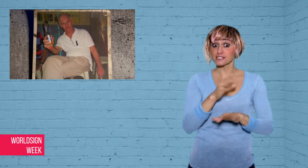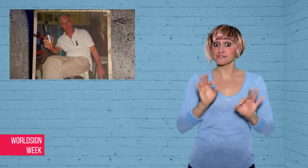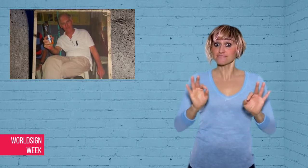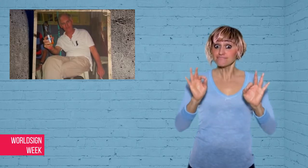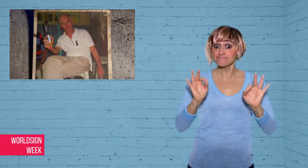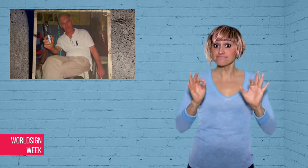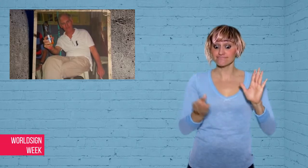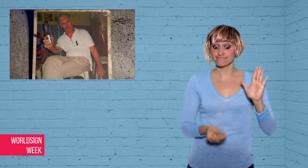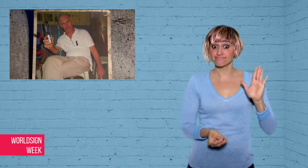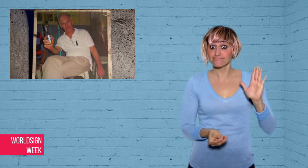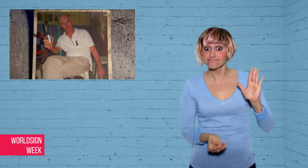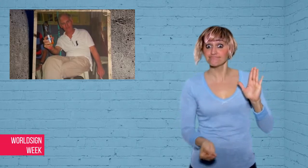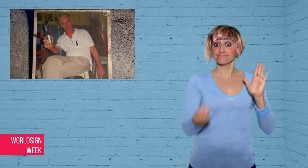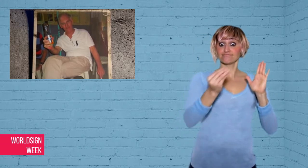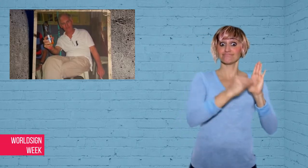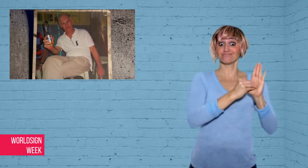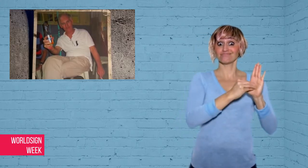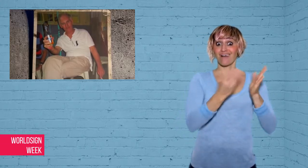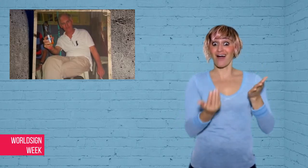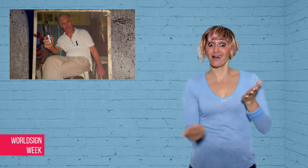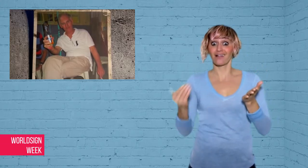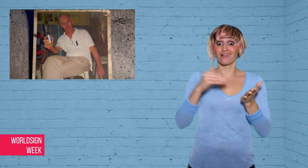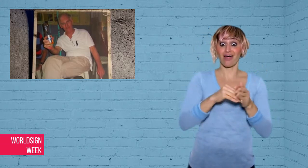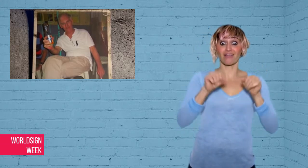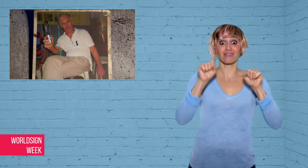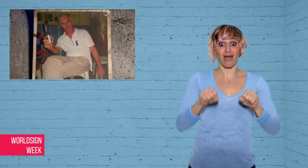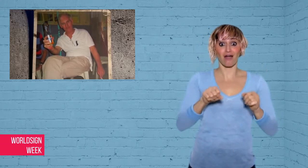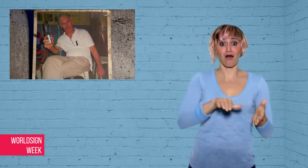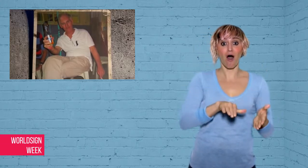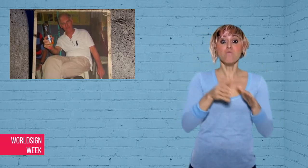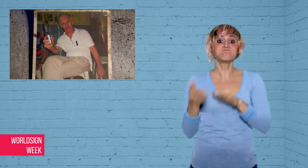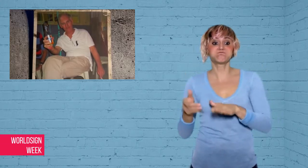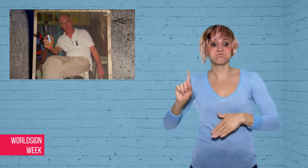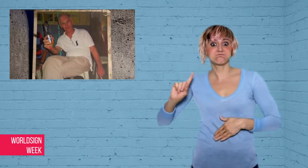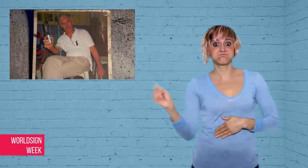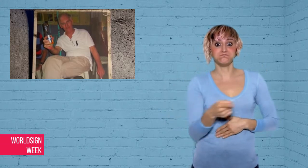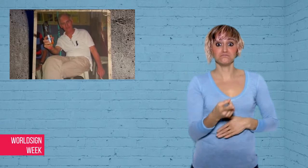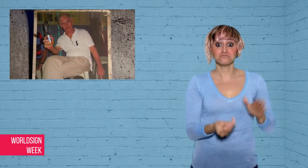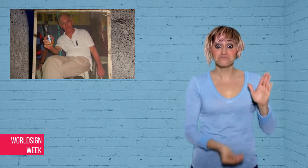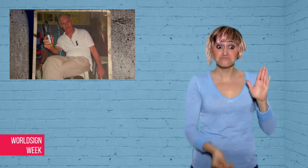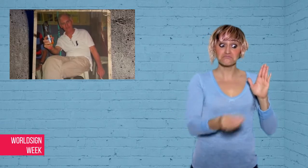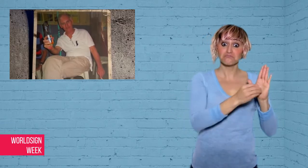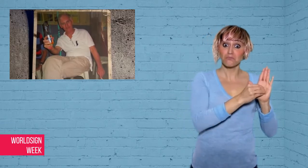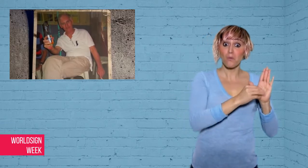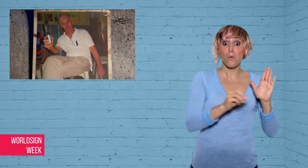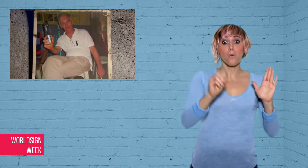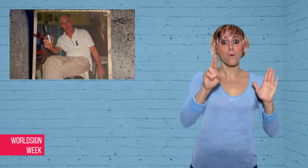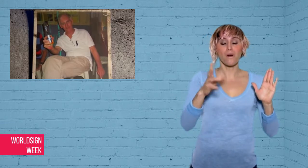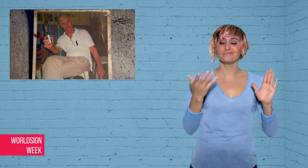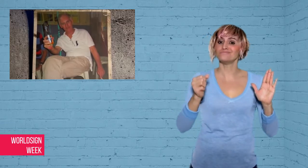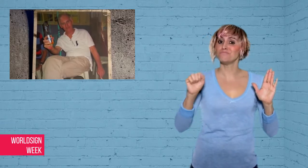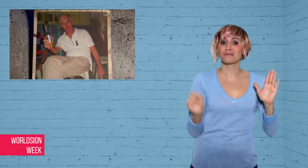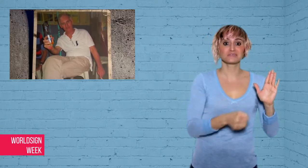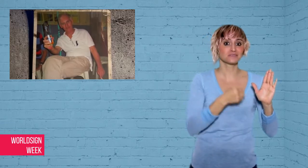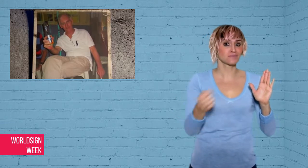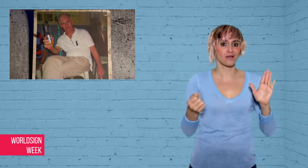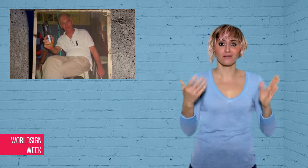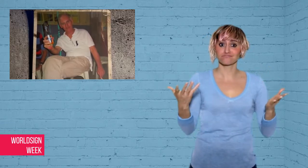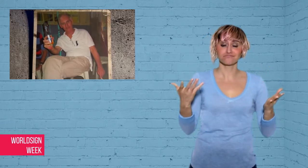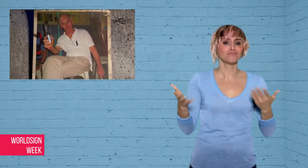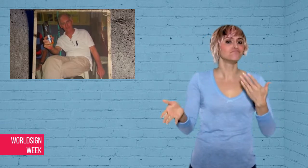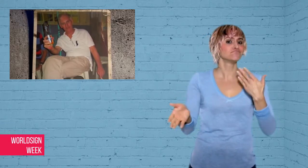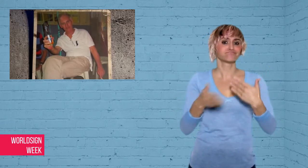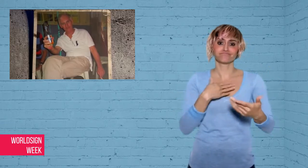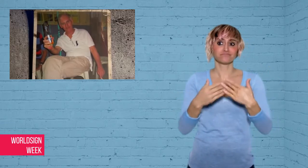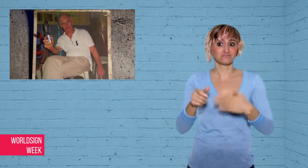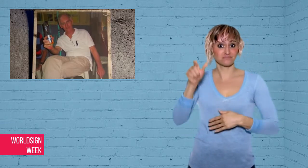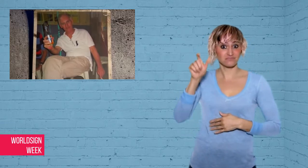Whether the Philippines successfully reinstate the death penalty